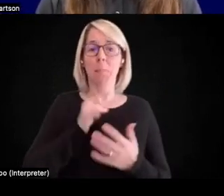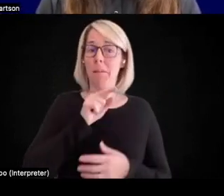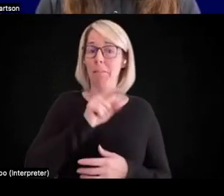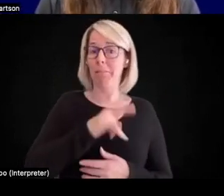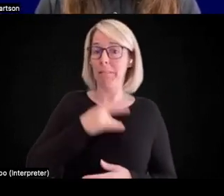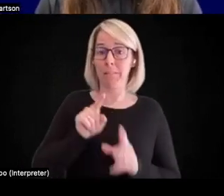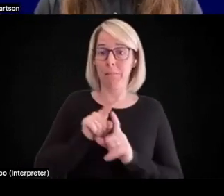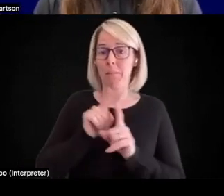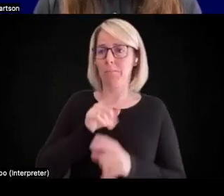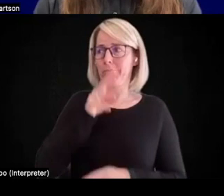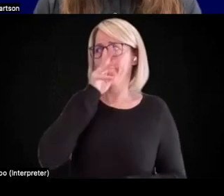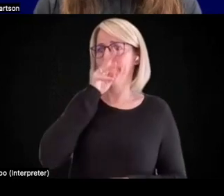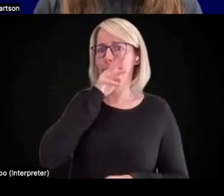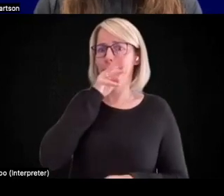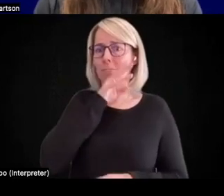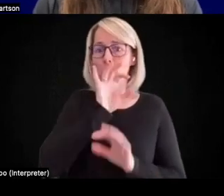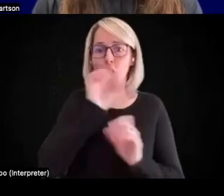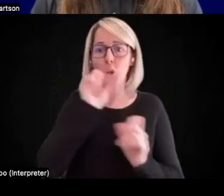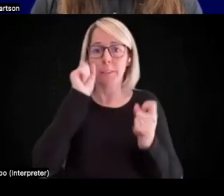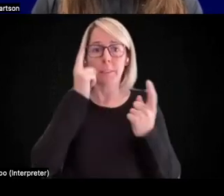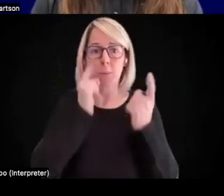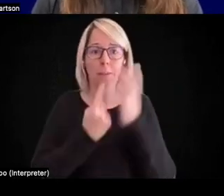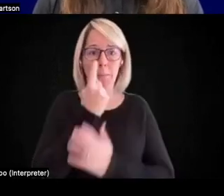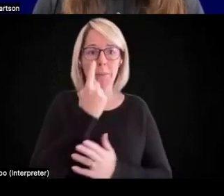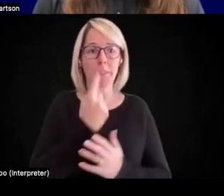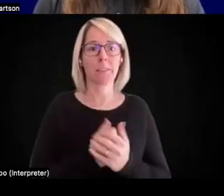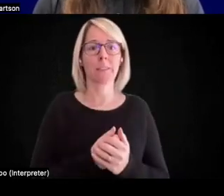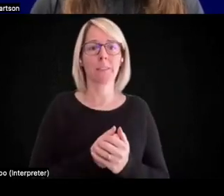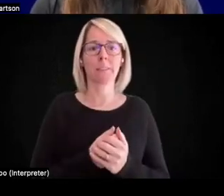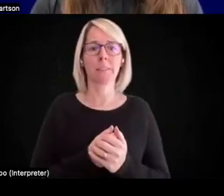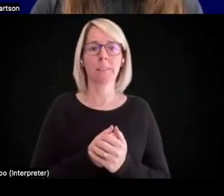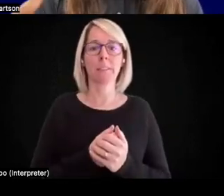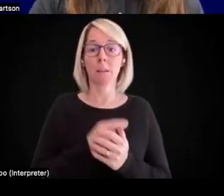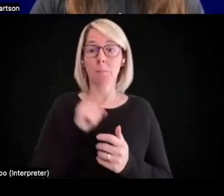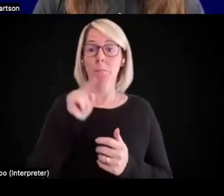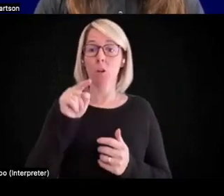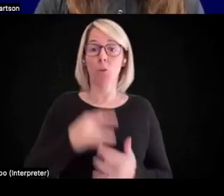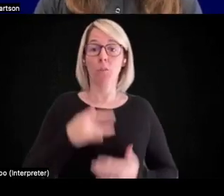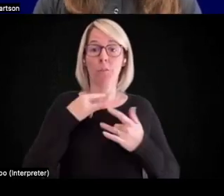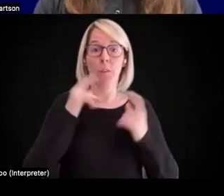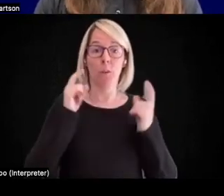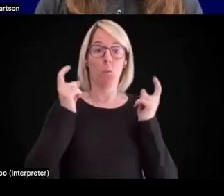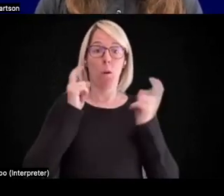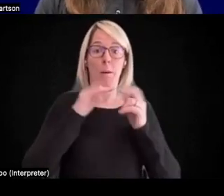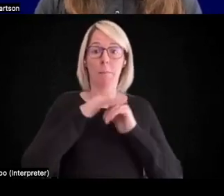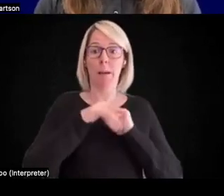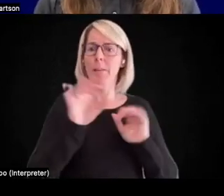what's happening", but that shouldn't worry you too much if you follow the principles of high